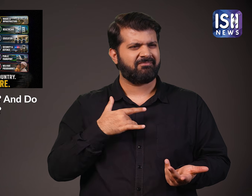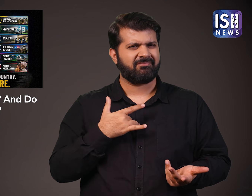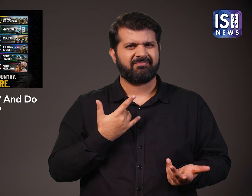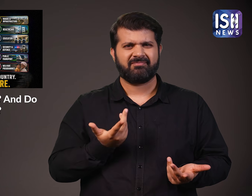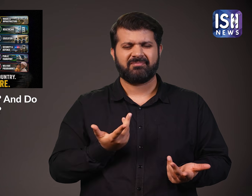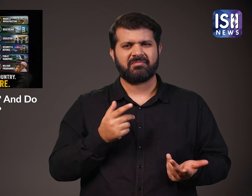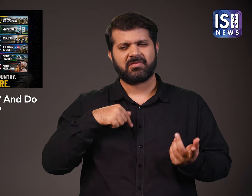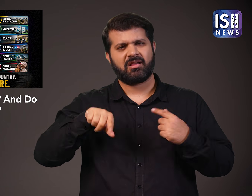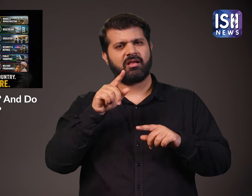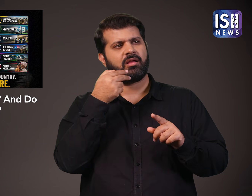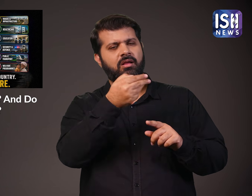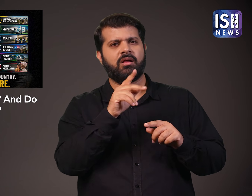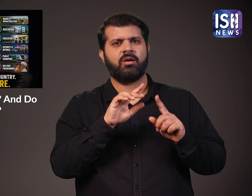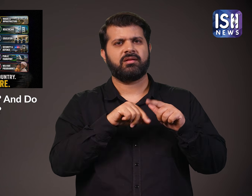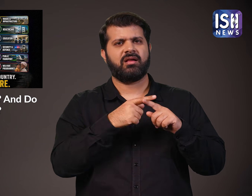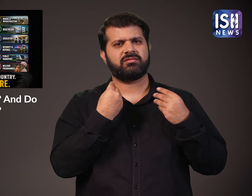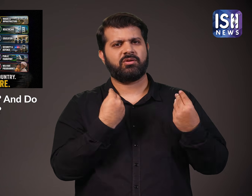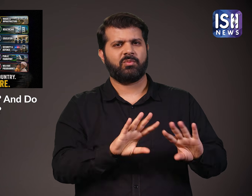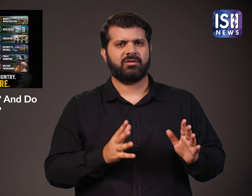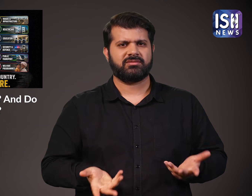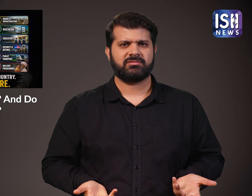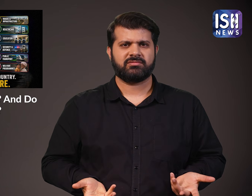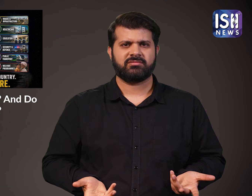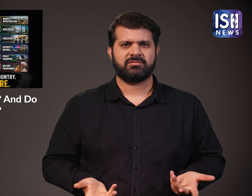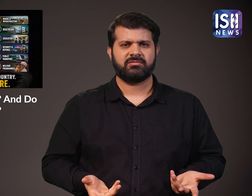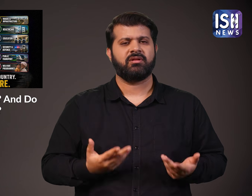This is why some people call it a waste of tax money.